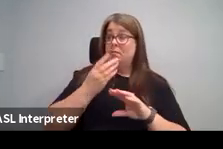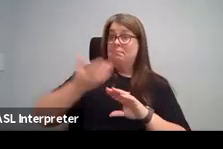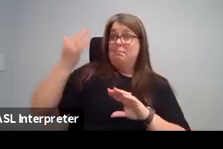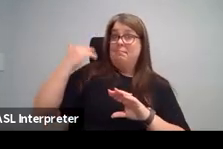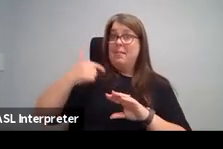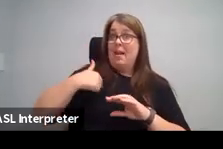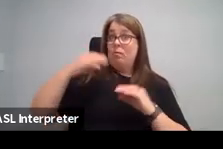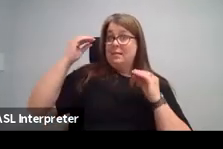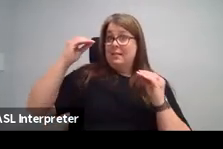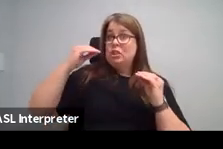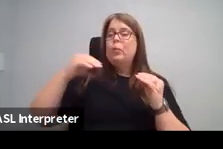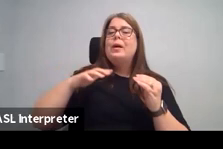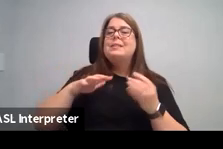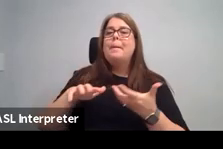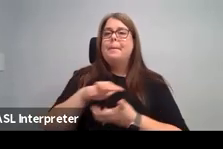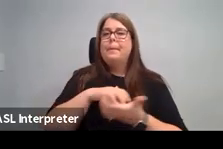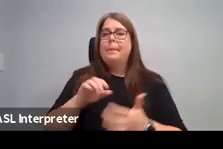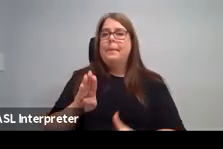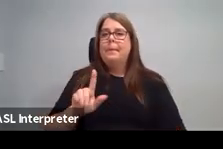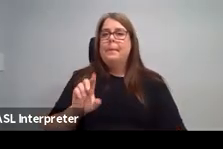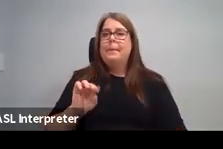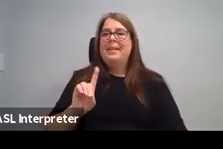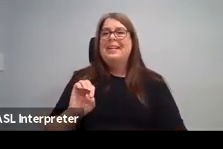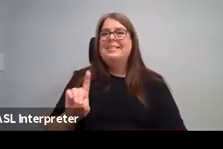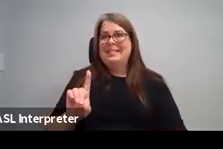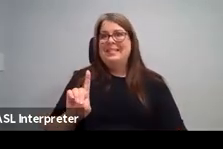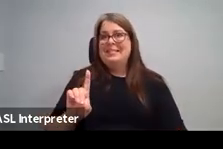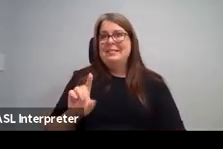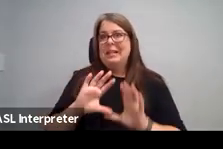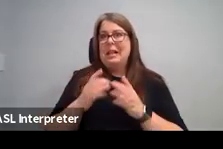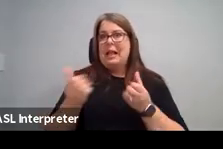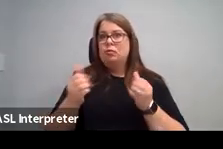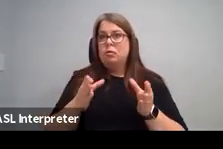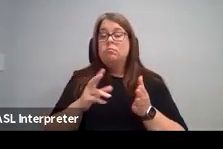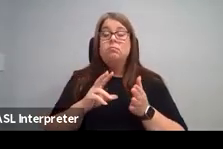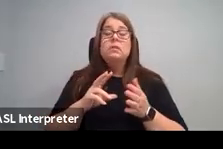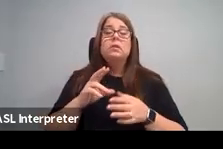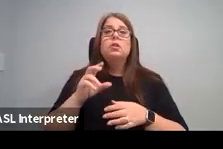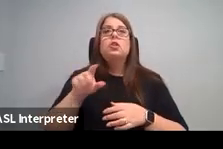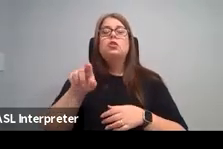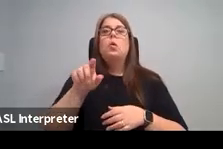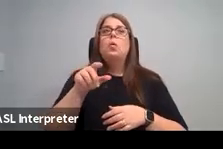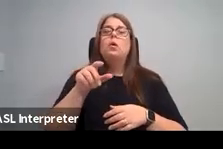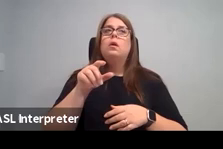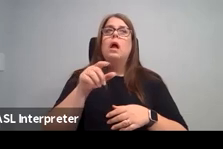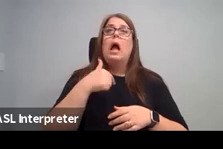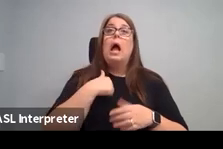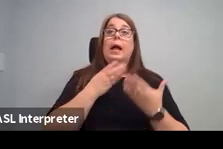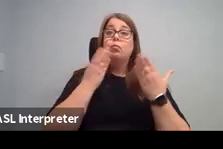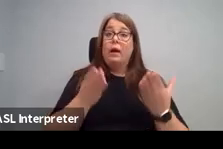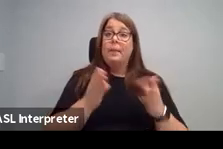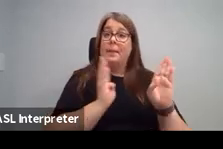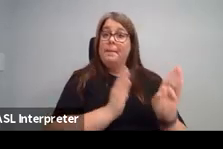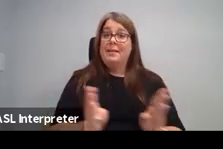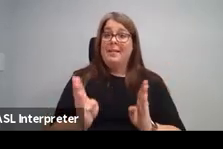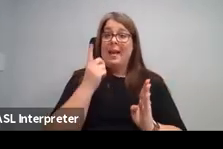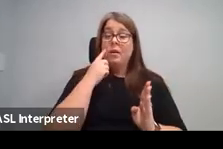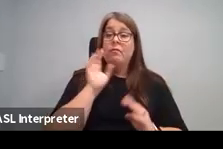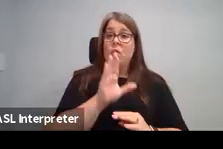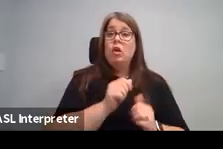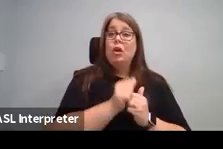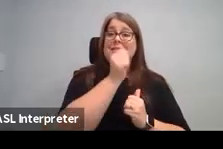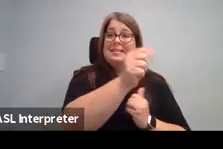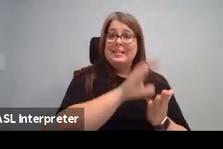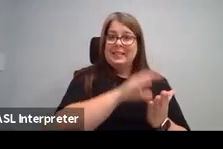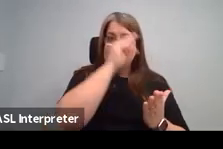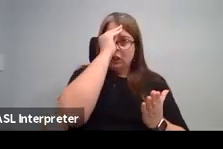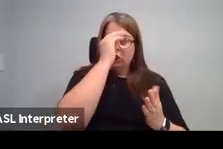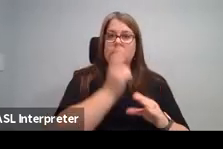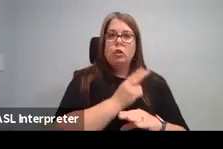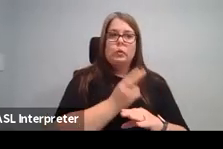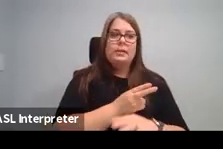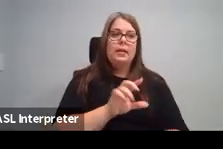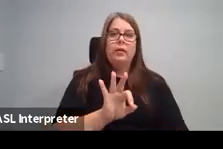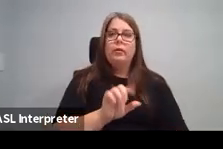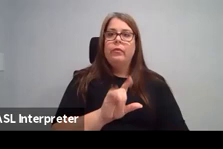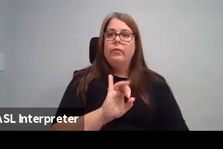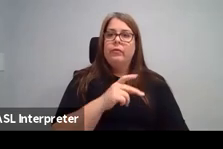Allison Frenzel : And so what I recommend doing is planning for your distance learning using strategies like flipped classroom deliver lectures in a distance learning format.